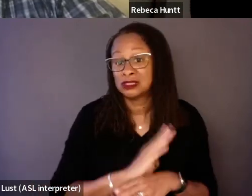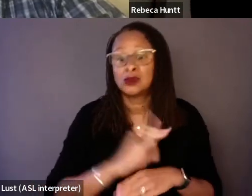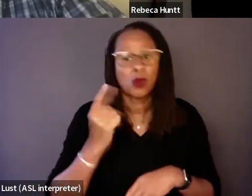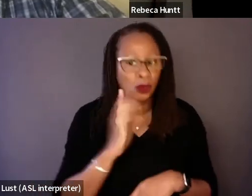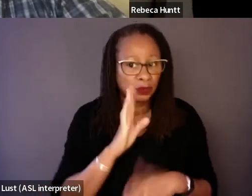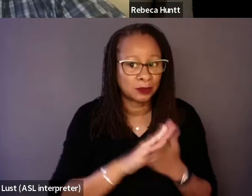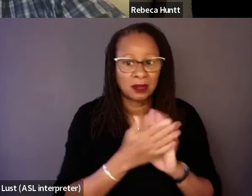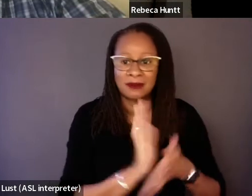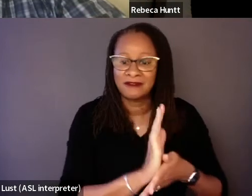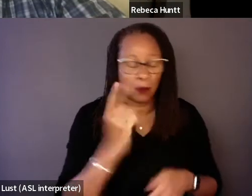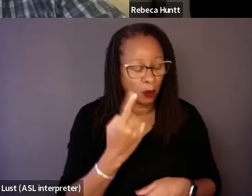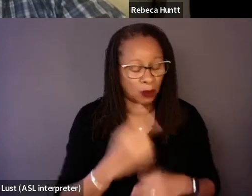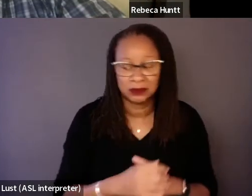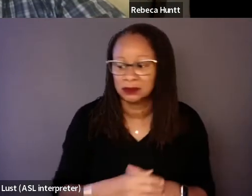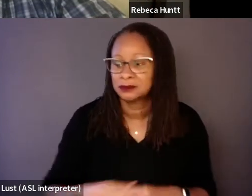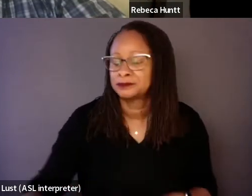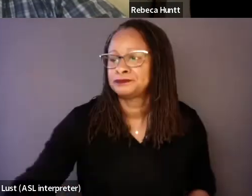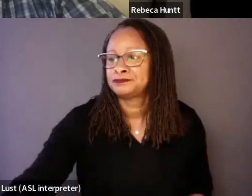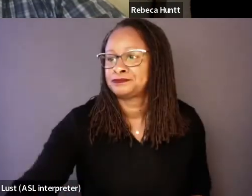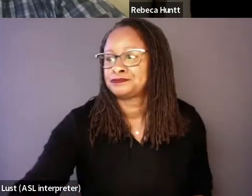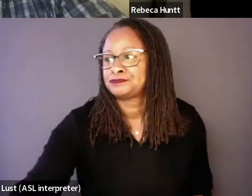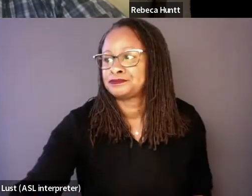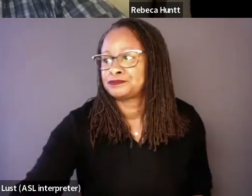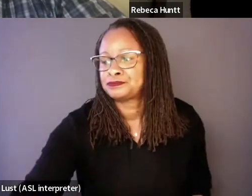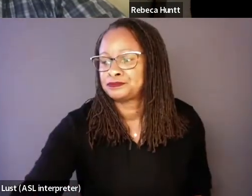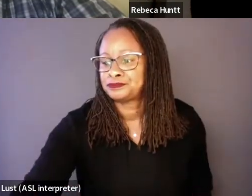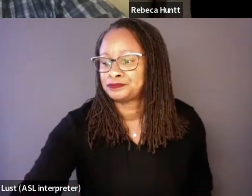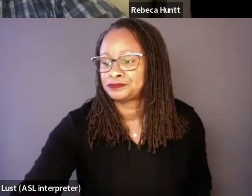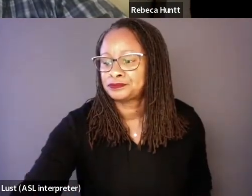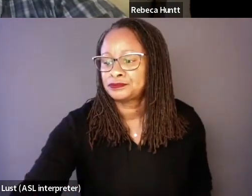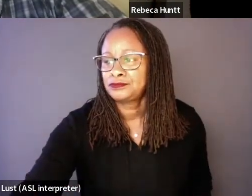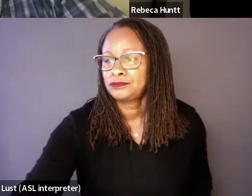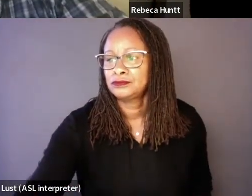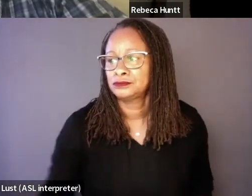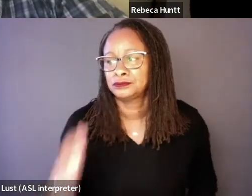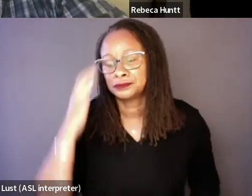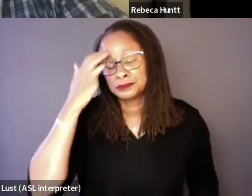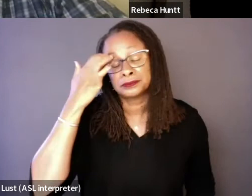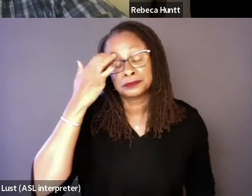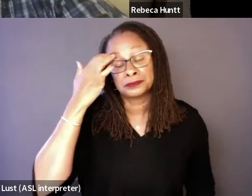what were you in your life at that time when you first started making the film? Had you just graduated college?